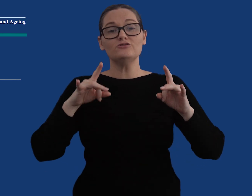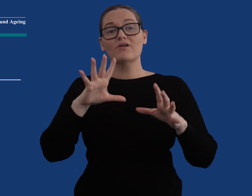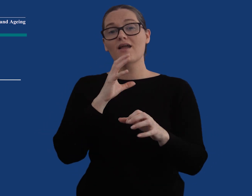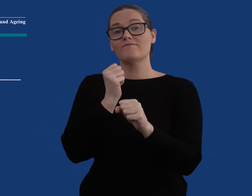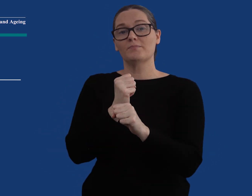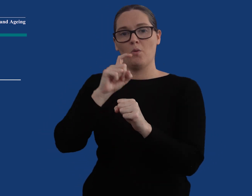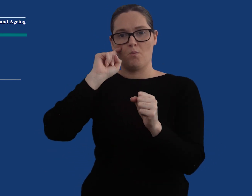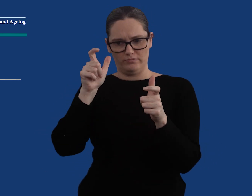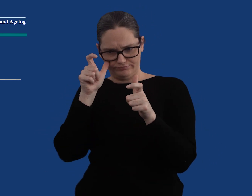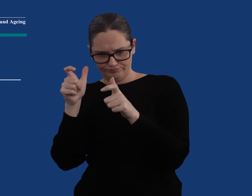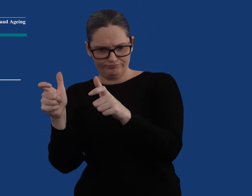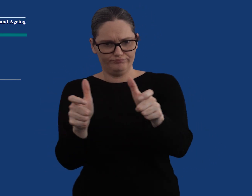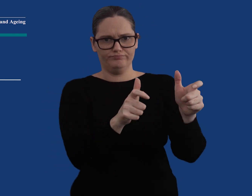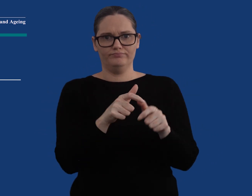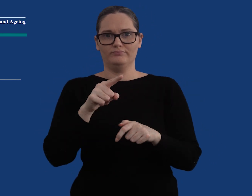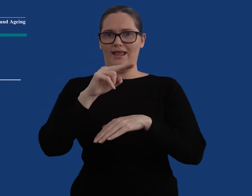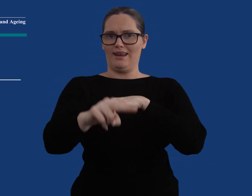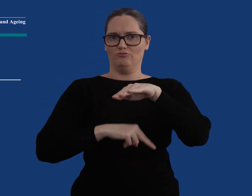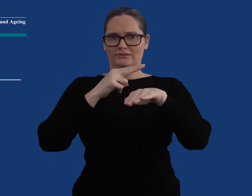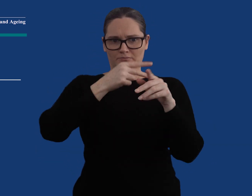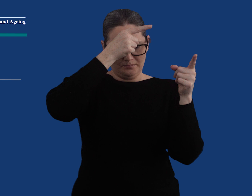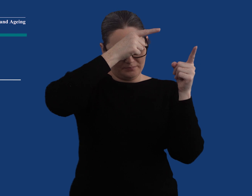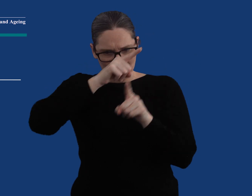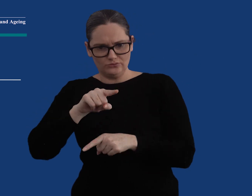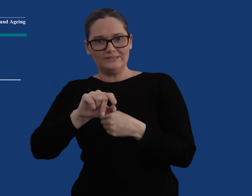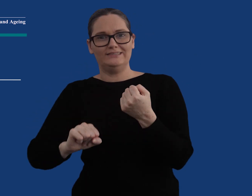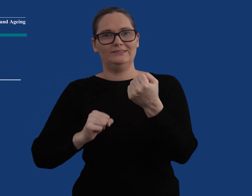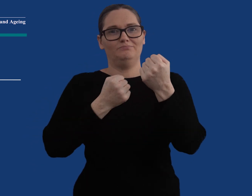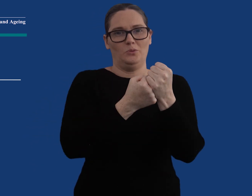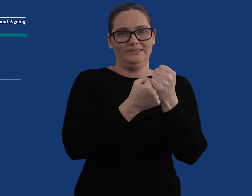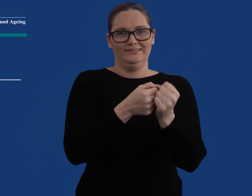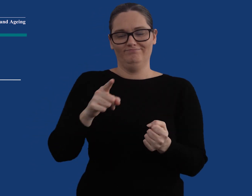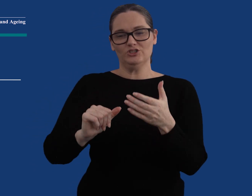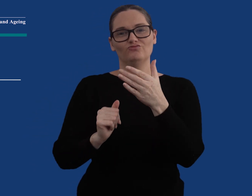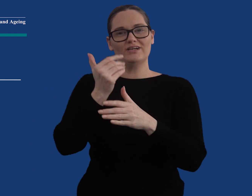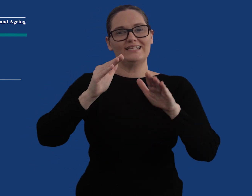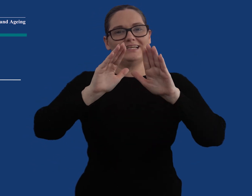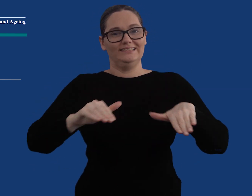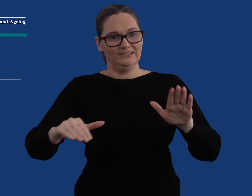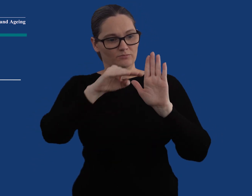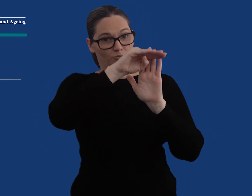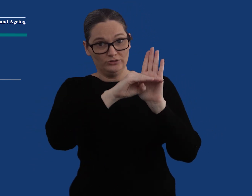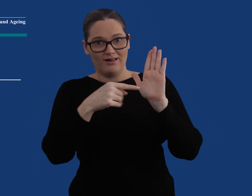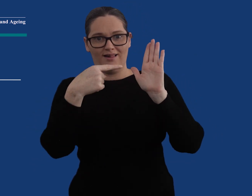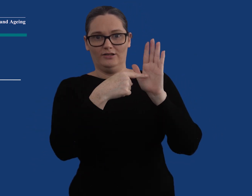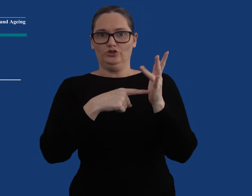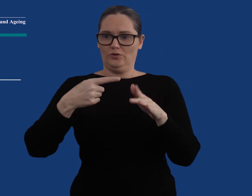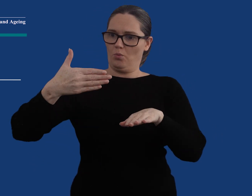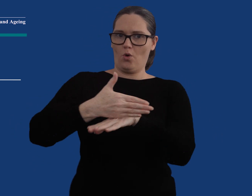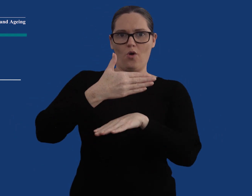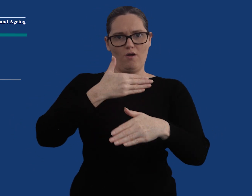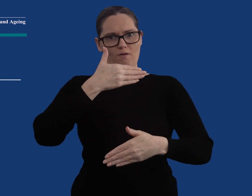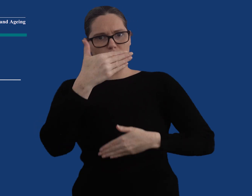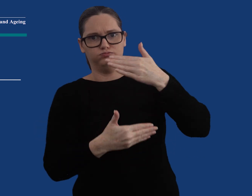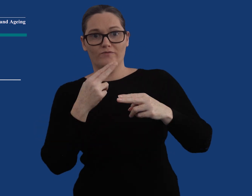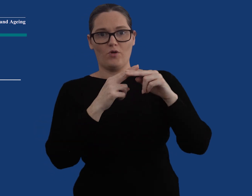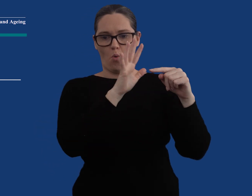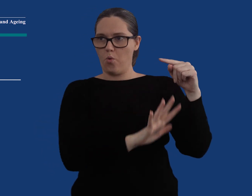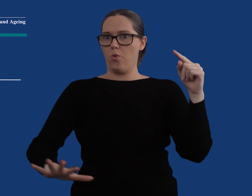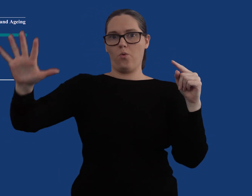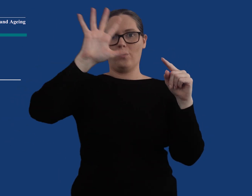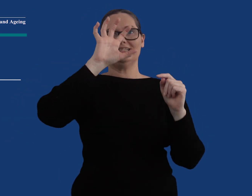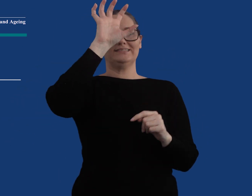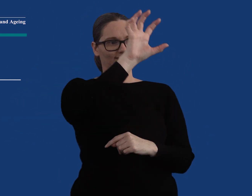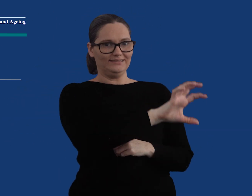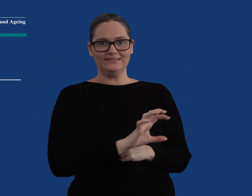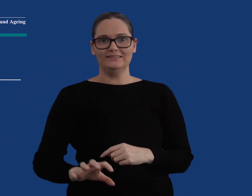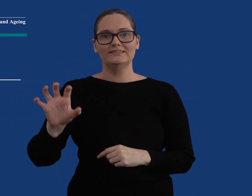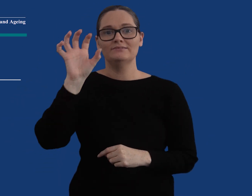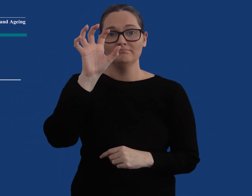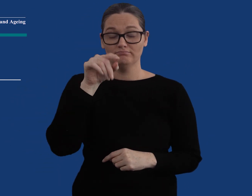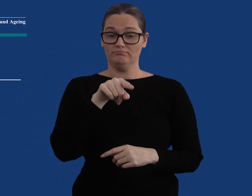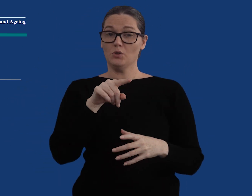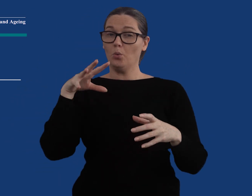The Australian Government will oversee national measures that support the Thriving Kids model to operate across jurisdictions.